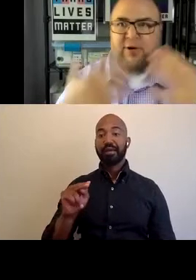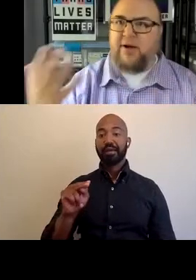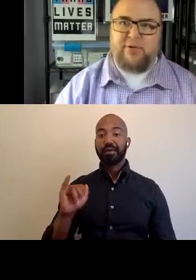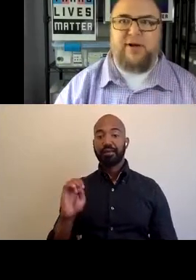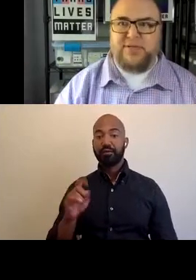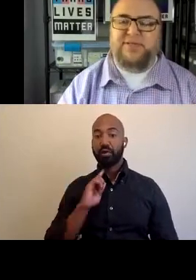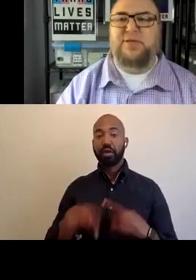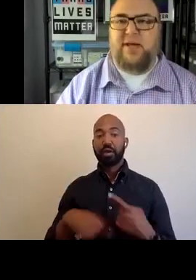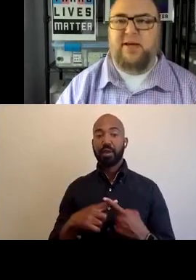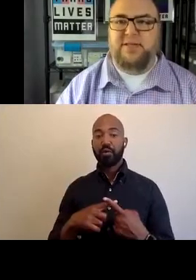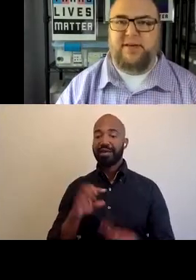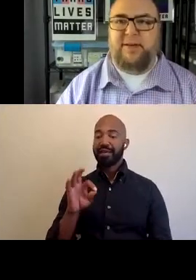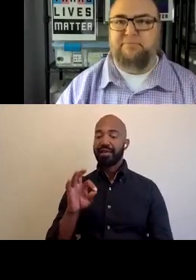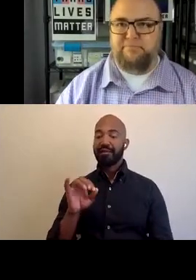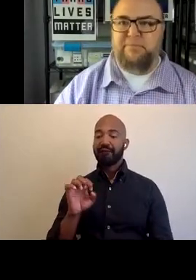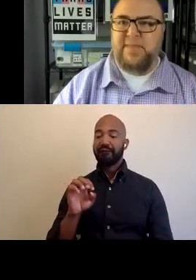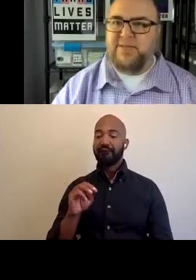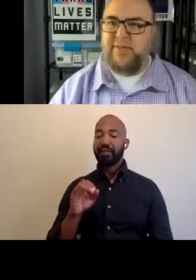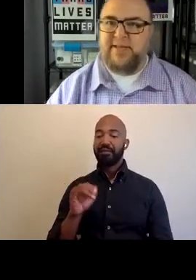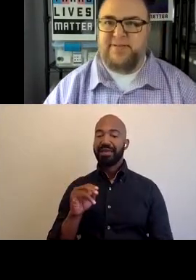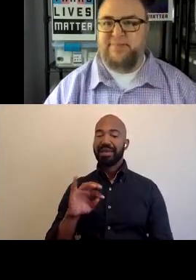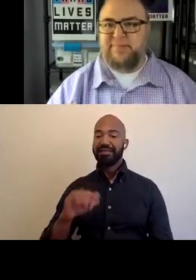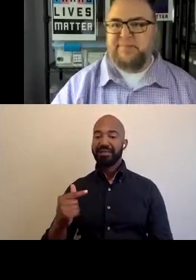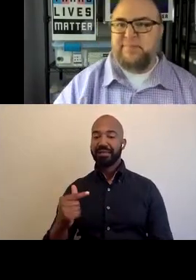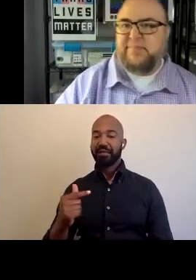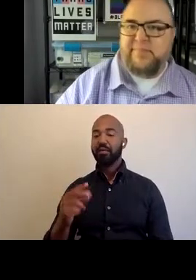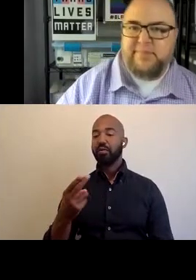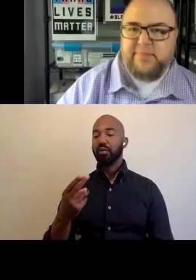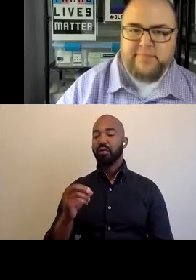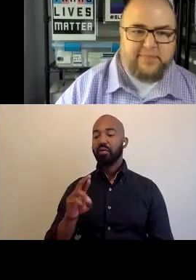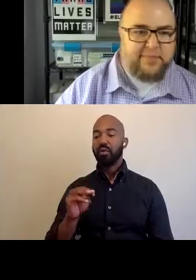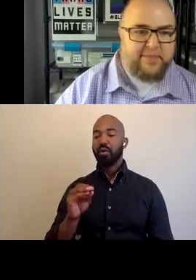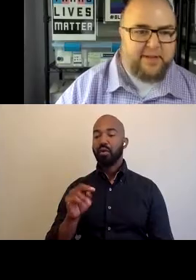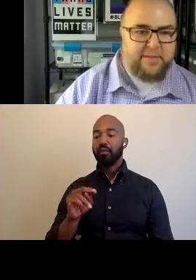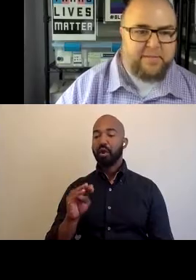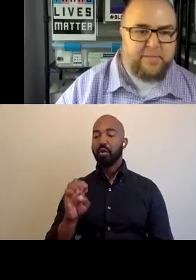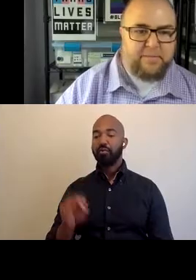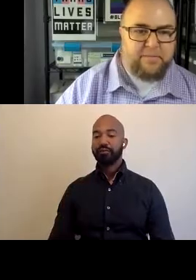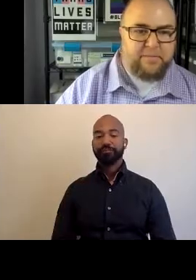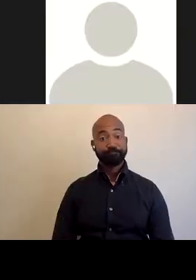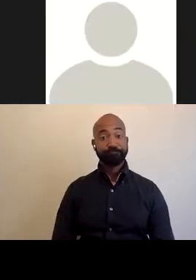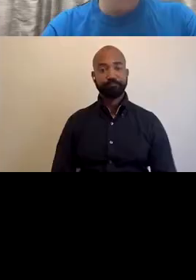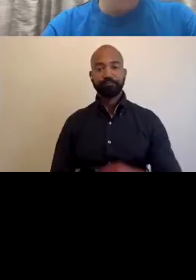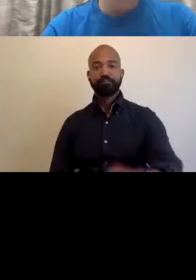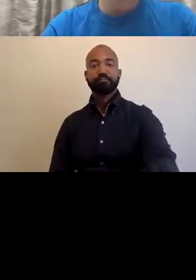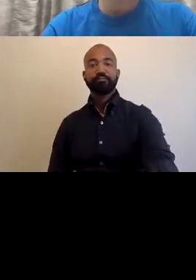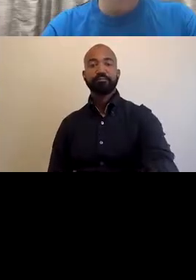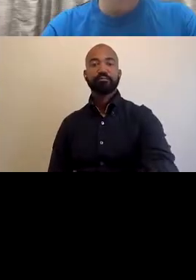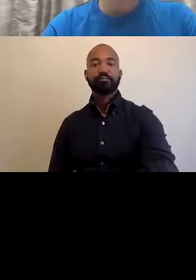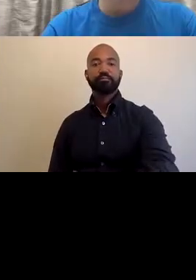and wherever else you take us tonight. Excellent, thanks. No, thank you, I'm thrilled to be a part of tonight's conversation.